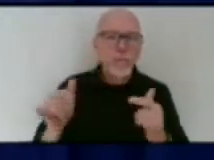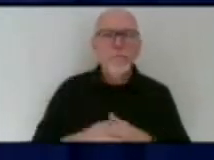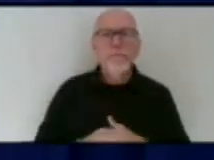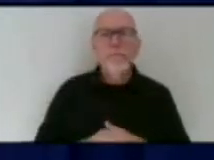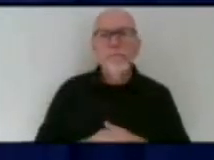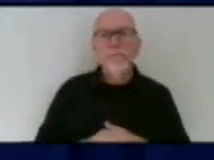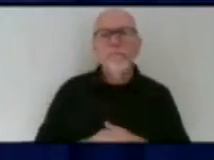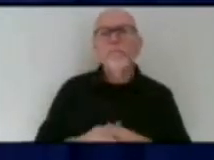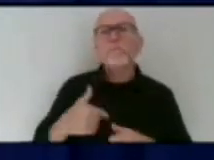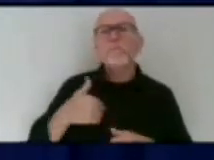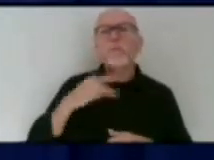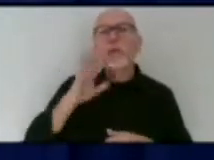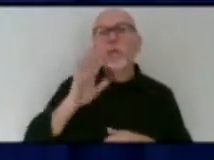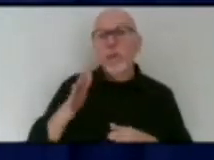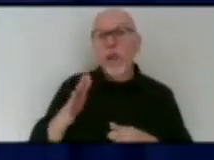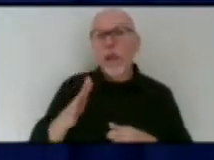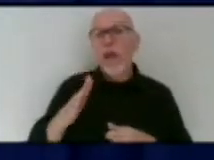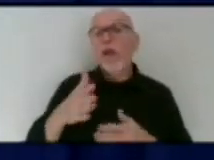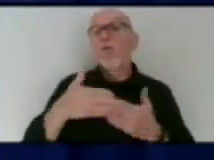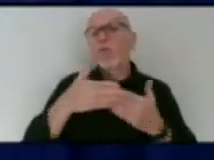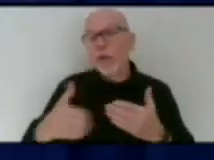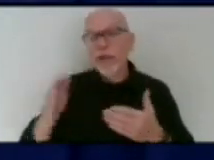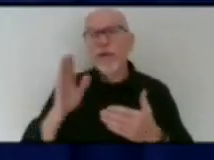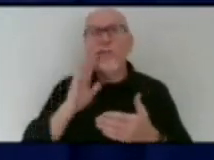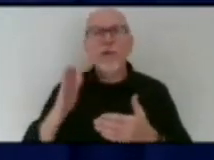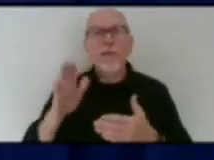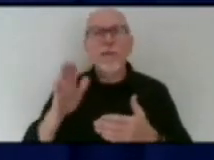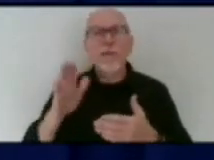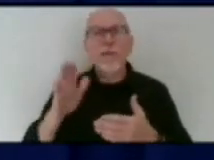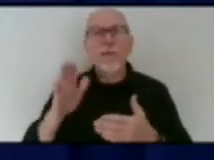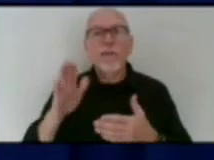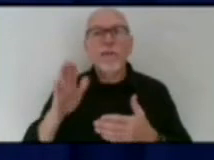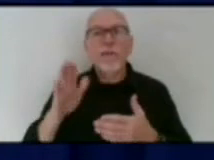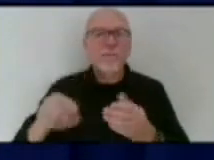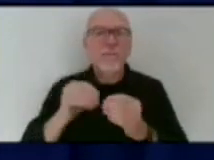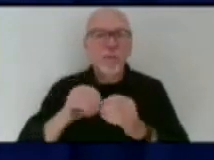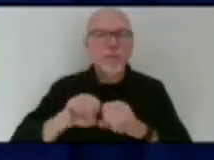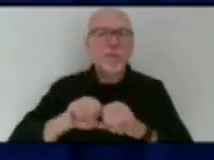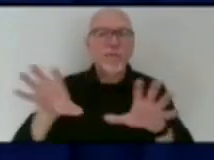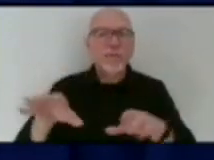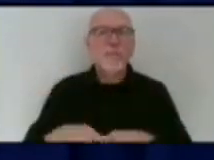remaining facilities by the end of next week. I all which anyone who might be